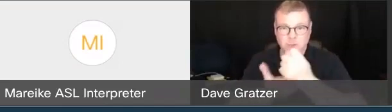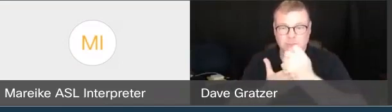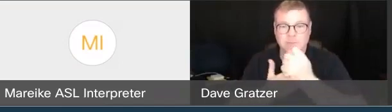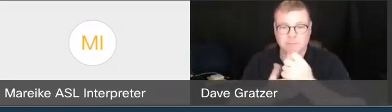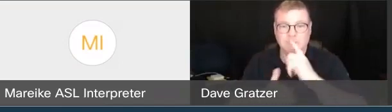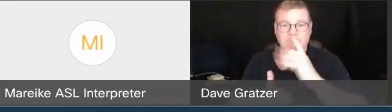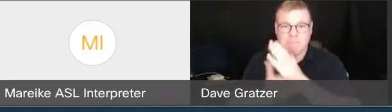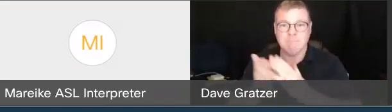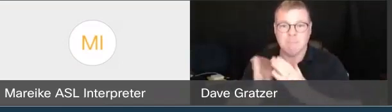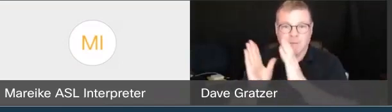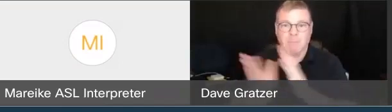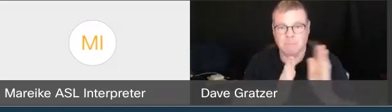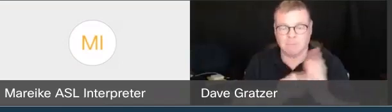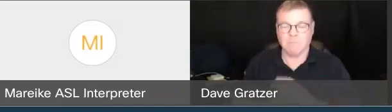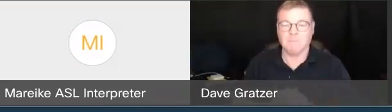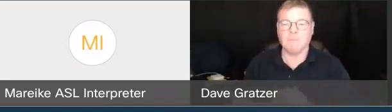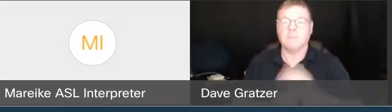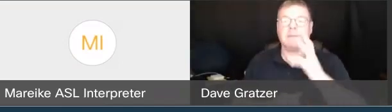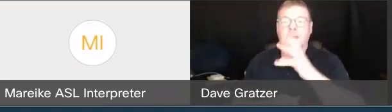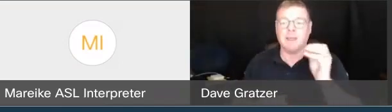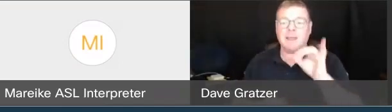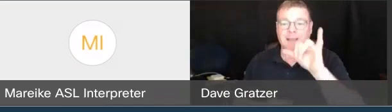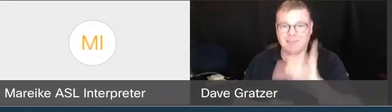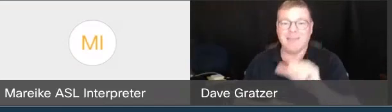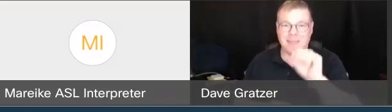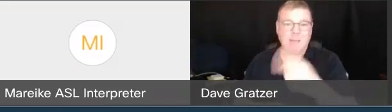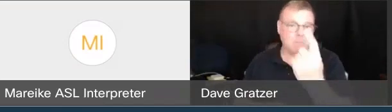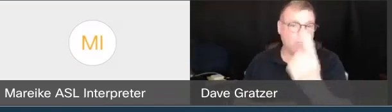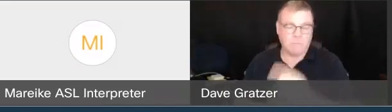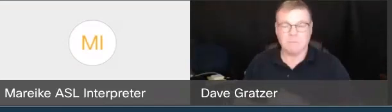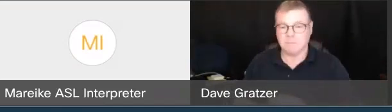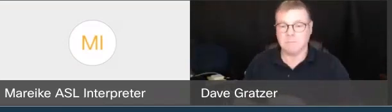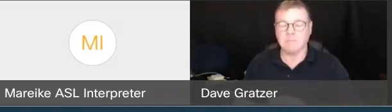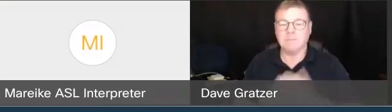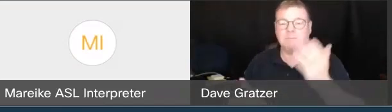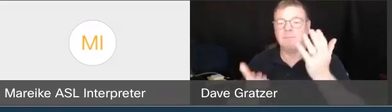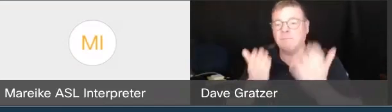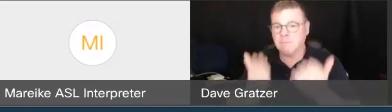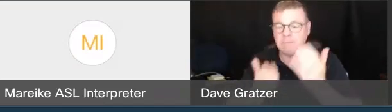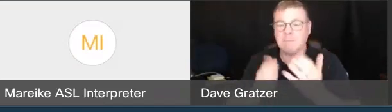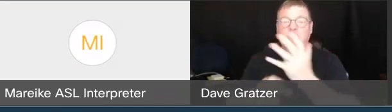the treatment plan. And this could be one of those cases where maybe they're receiving FACT services,